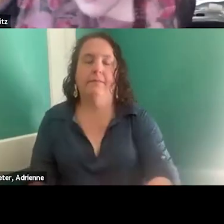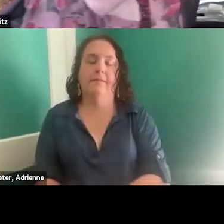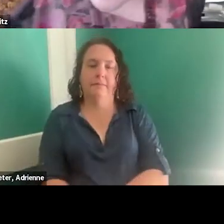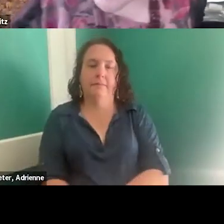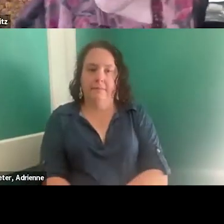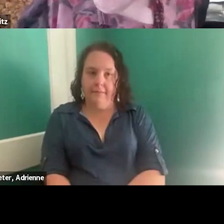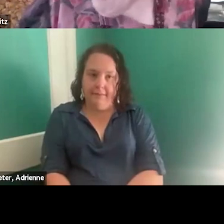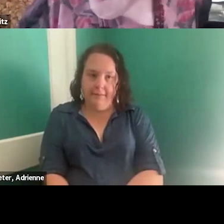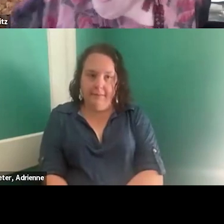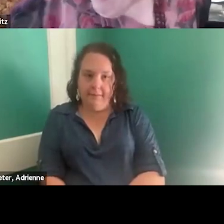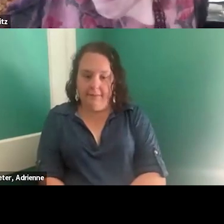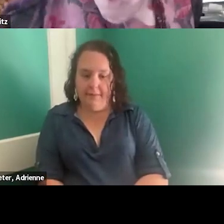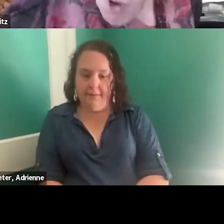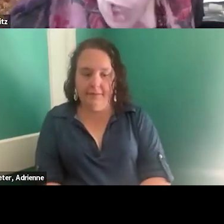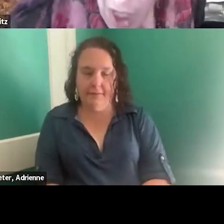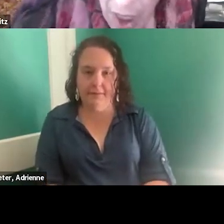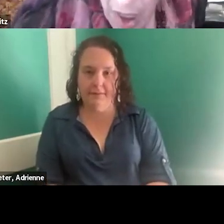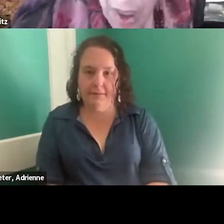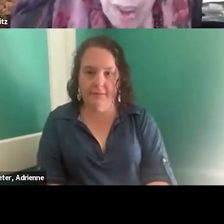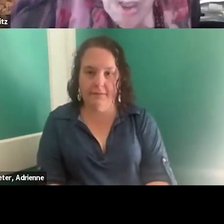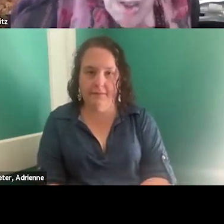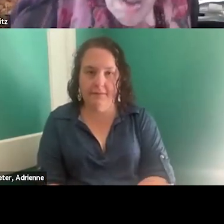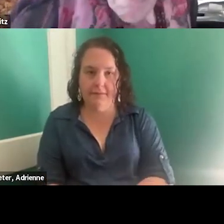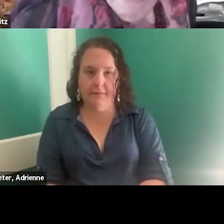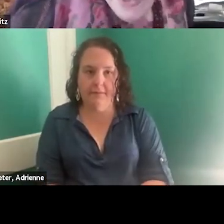That's the wrong file.